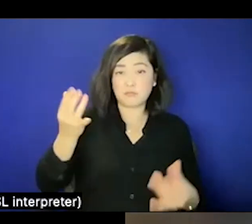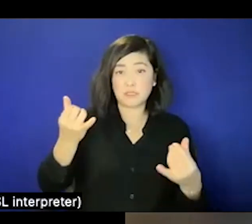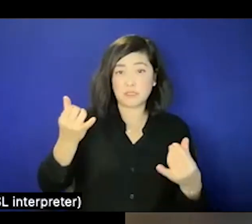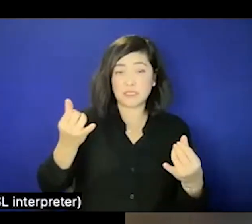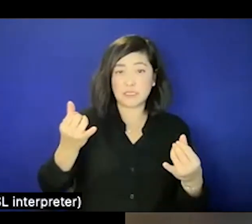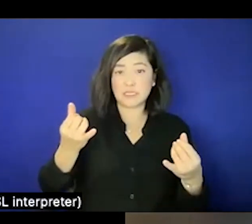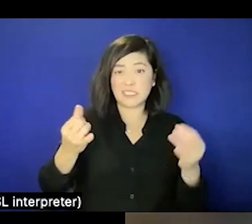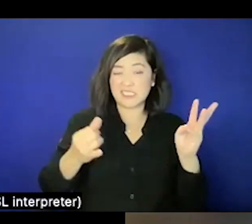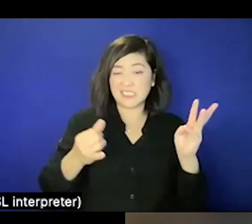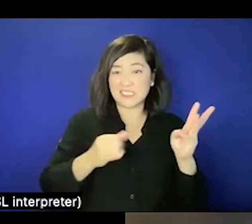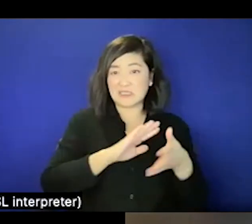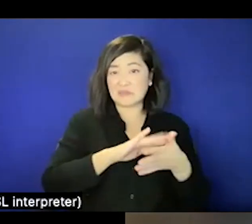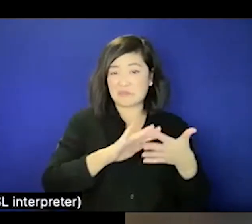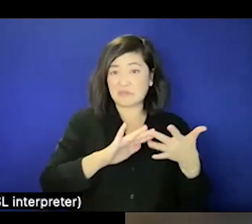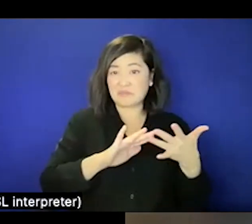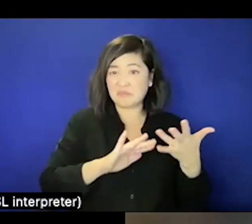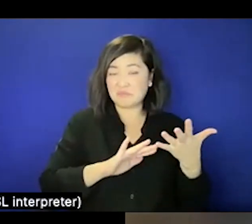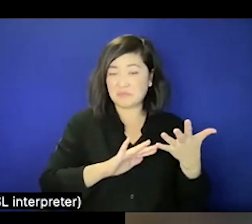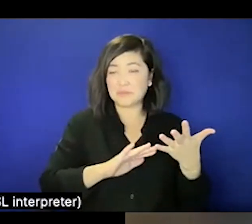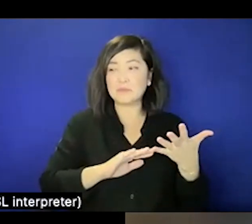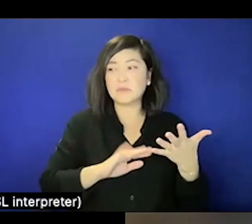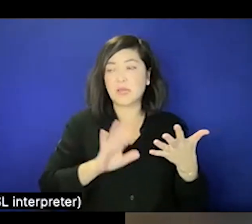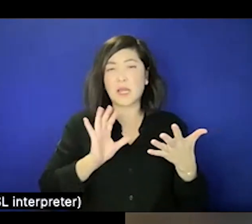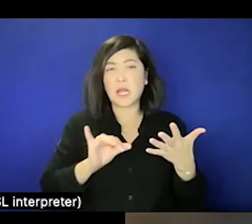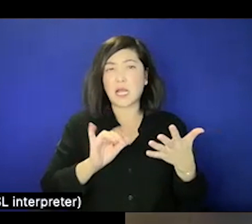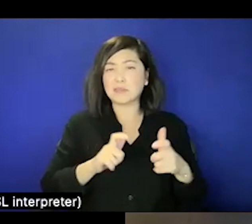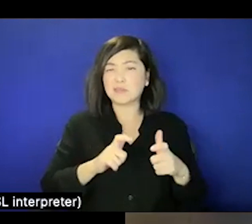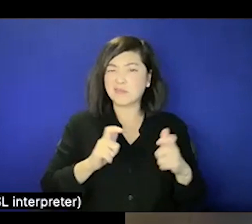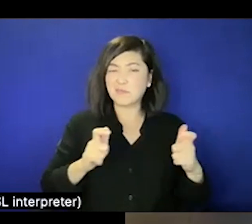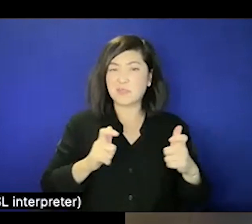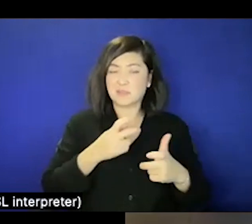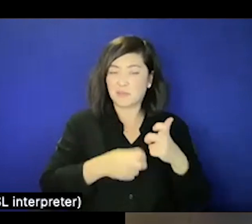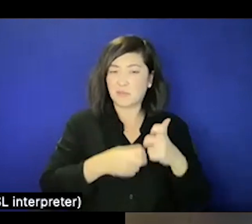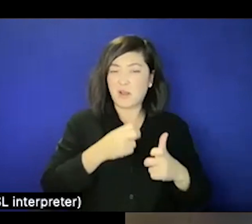industry faces necessarily, but they are the biggest supply chain problems I think. And